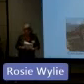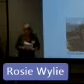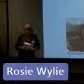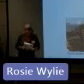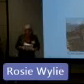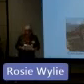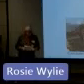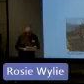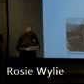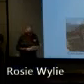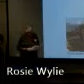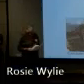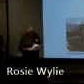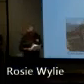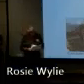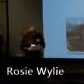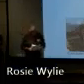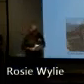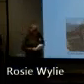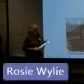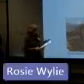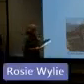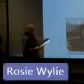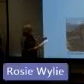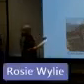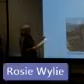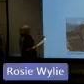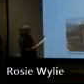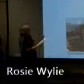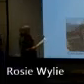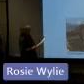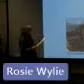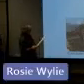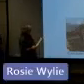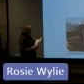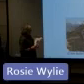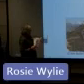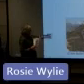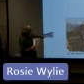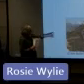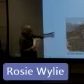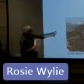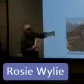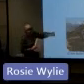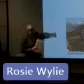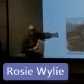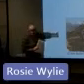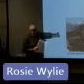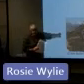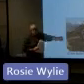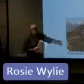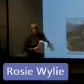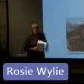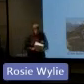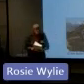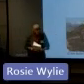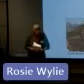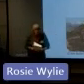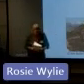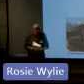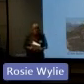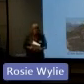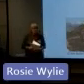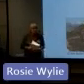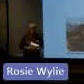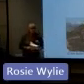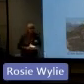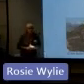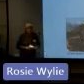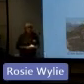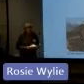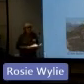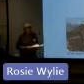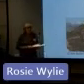after Garden um picture of smuggling there was so many stories of smuggling so many stories of